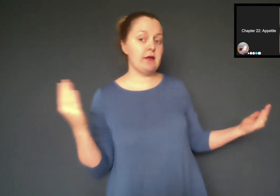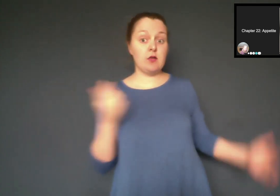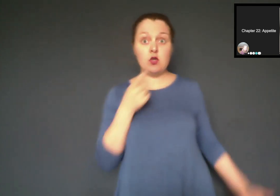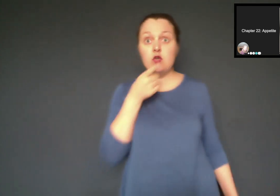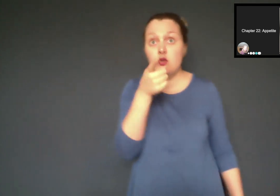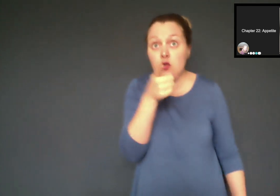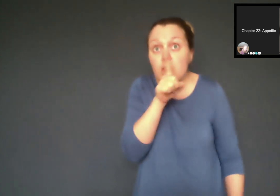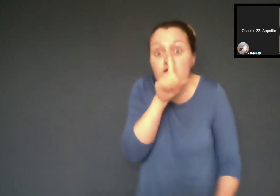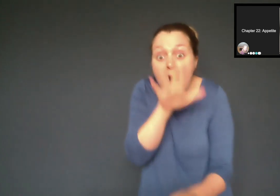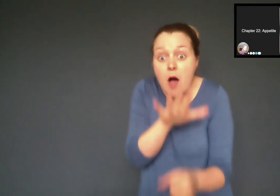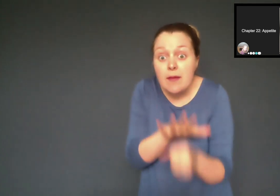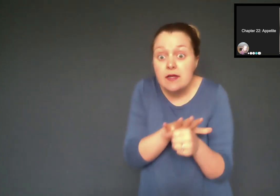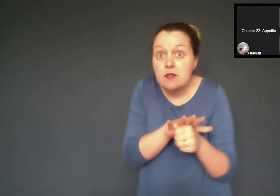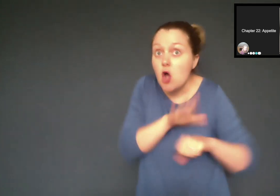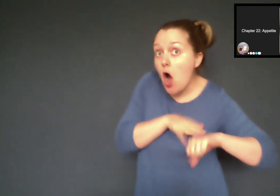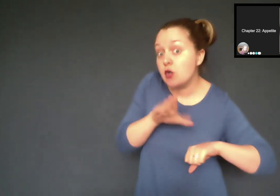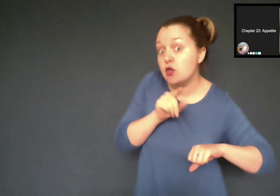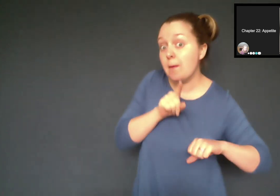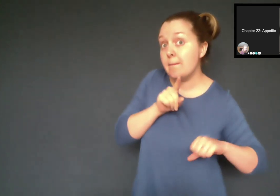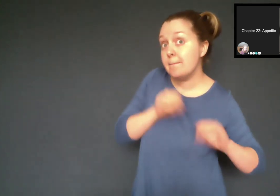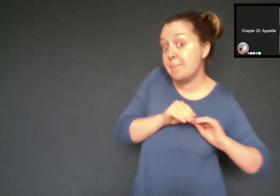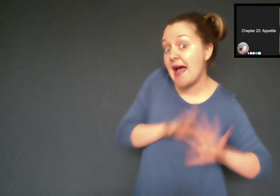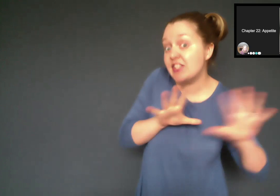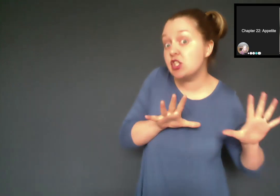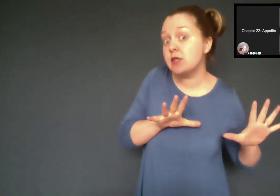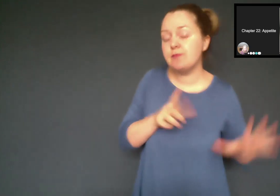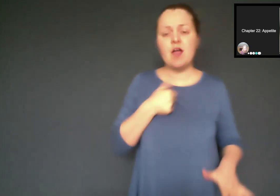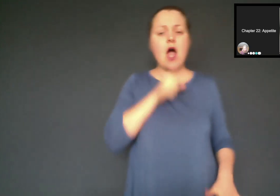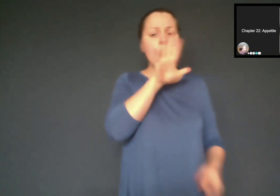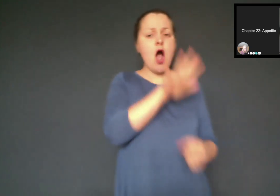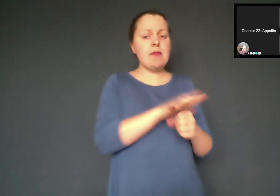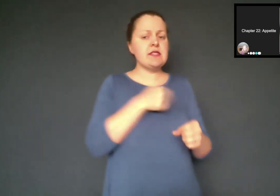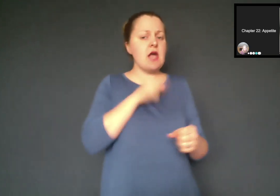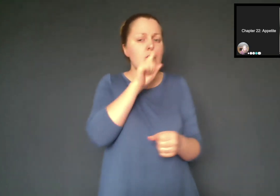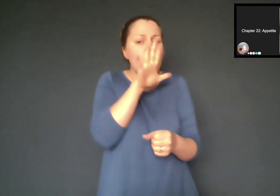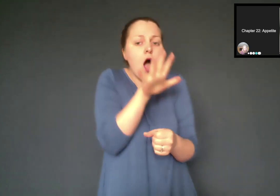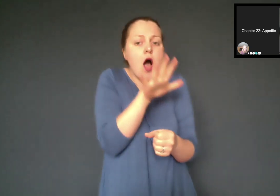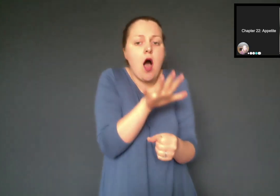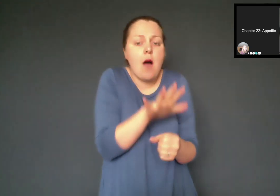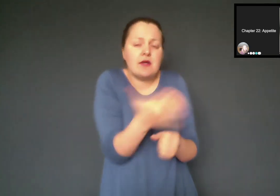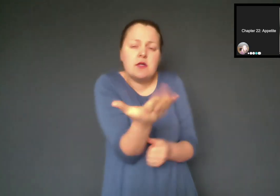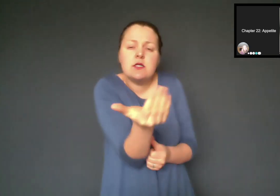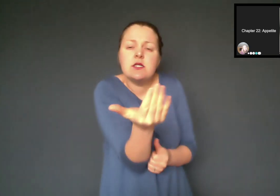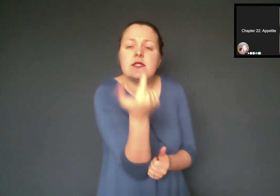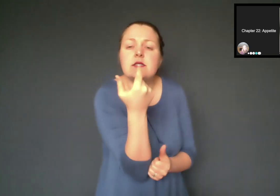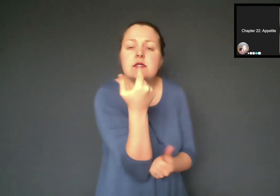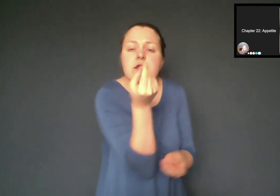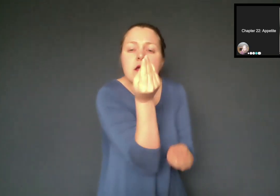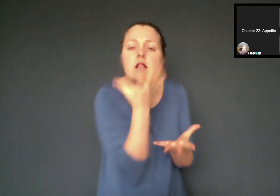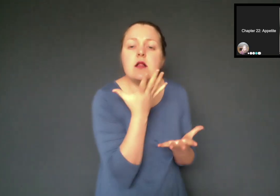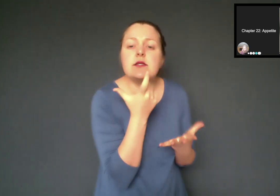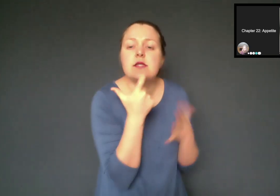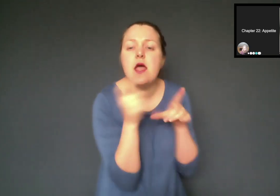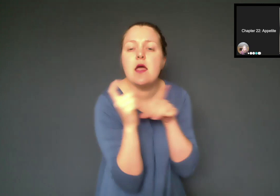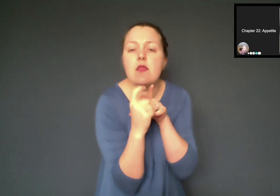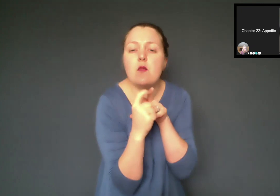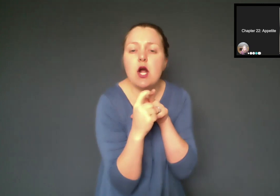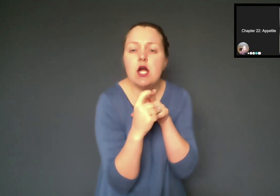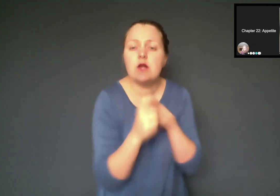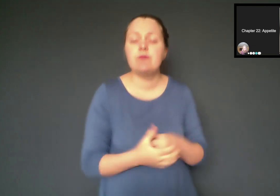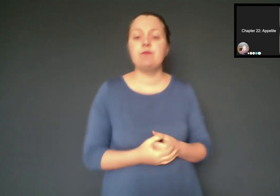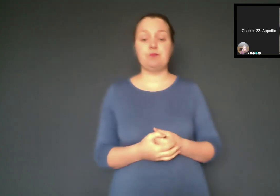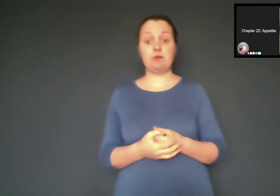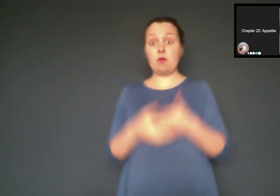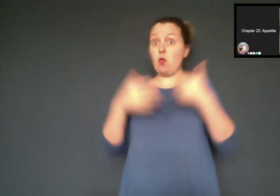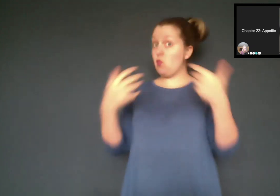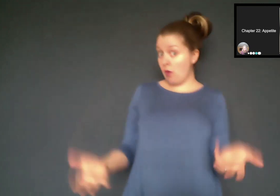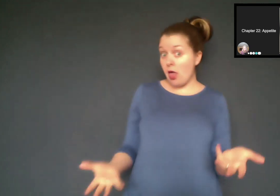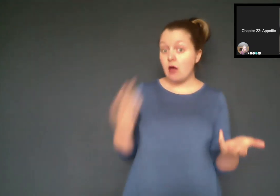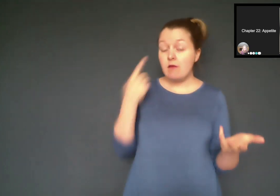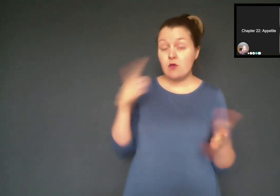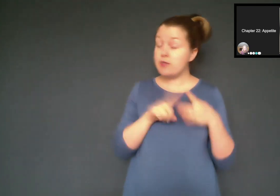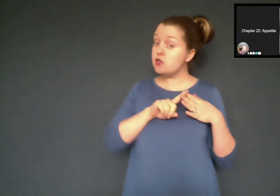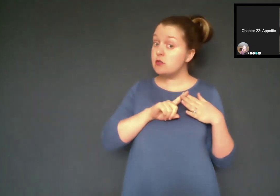you promise on your magic i promise i promise just say the word well for a start yes